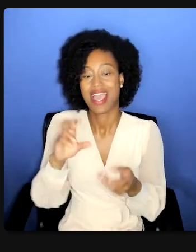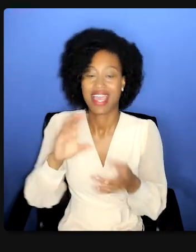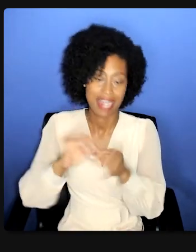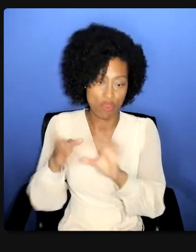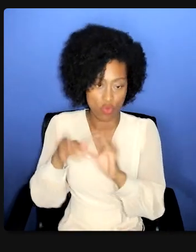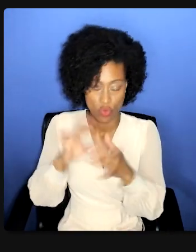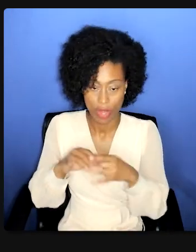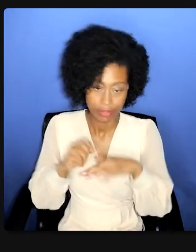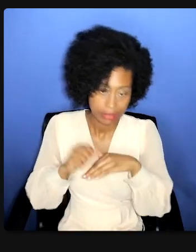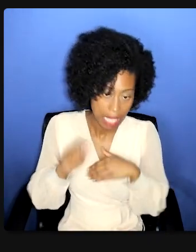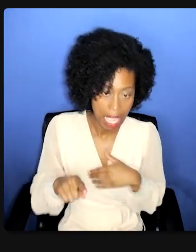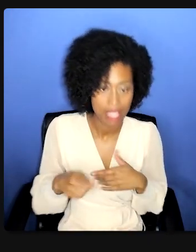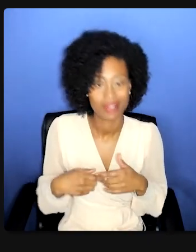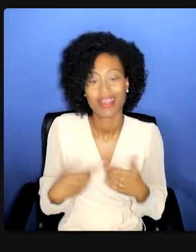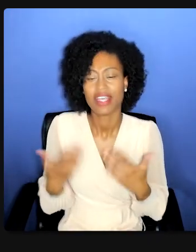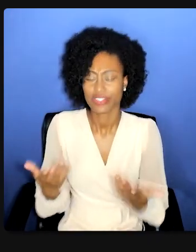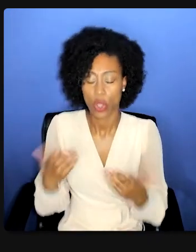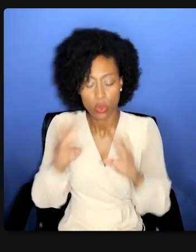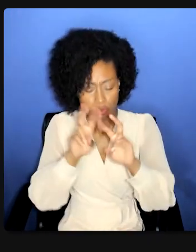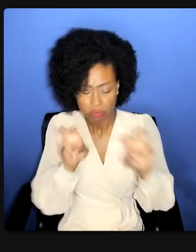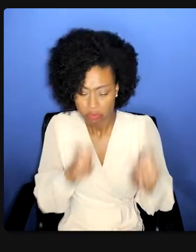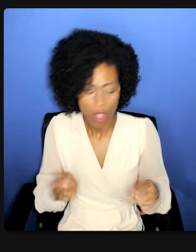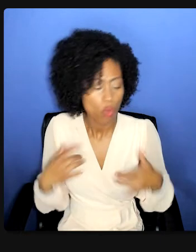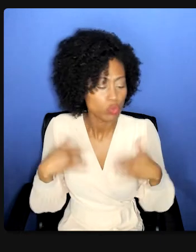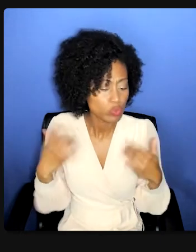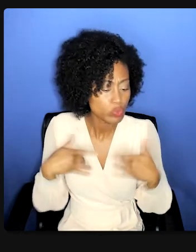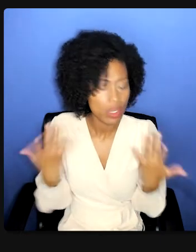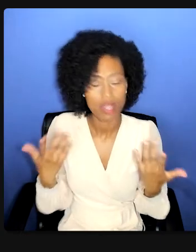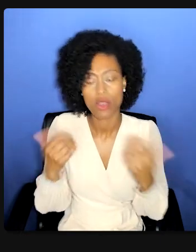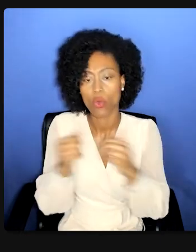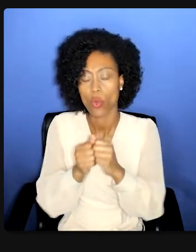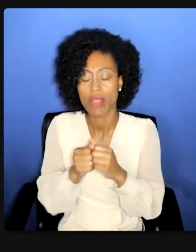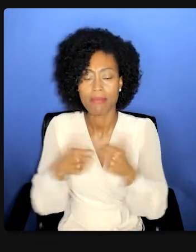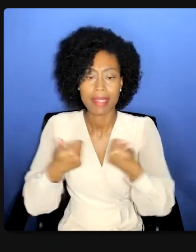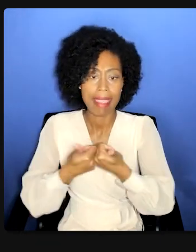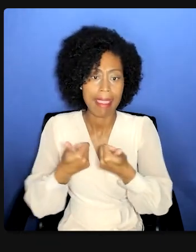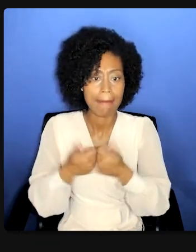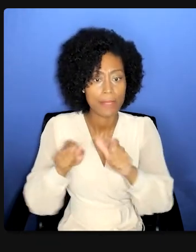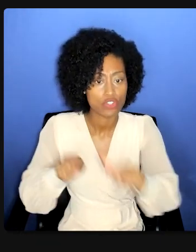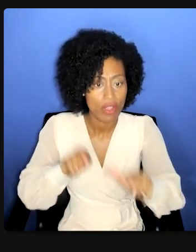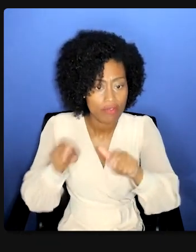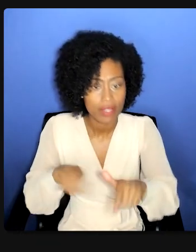and disk I/O, so we can see what's going on. with any server in almost real time.